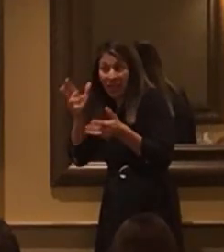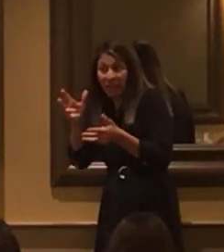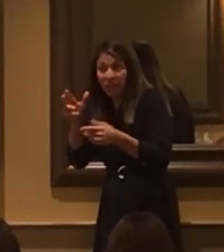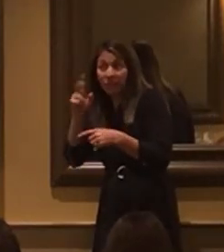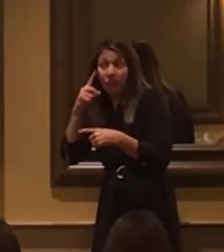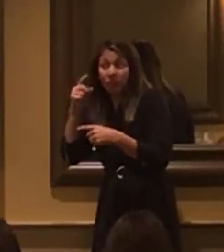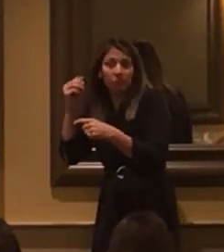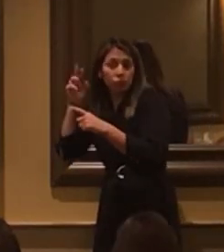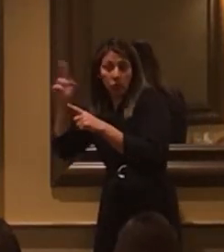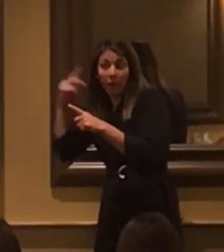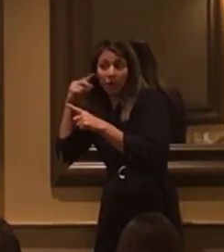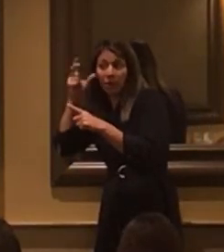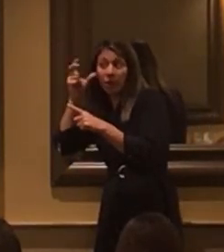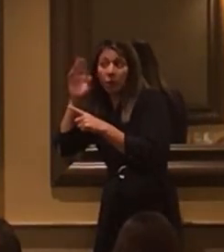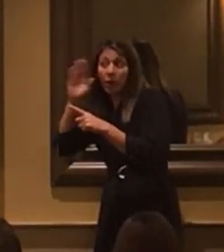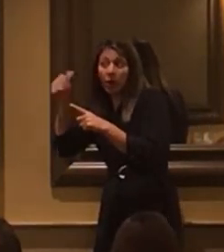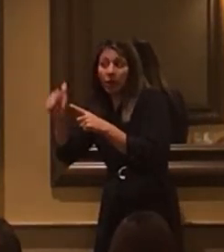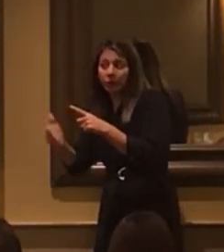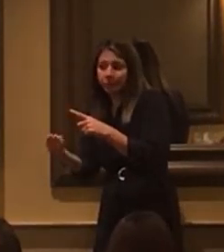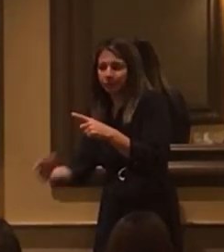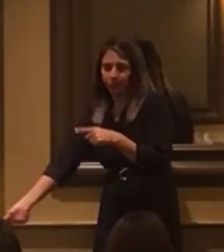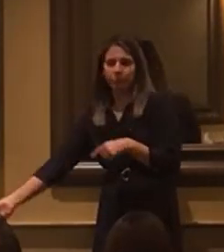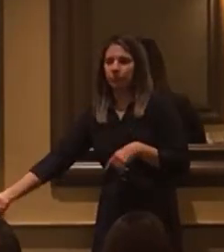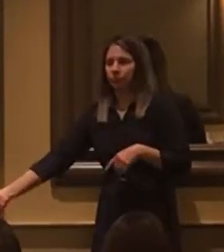...in my right ear .